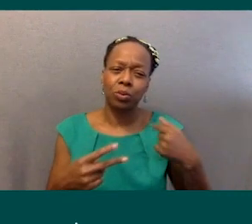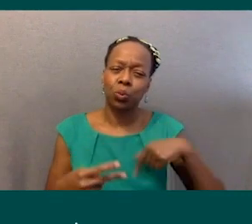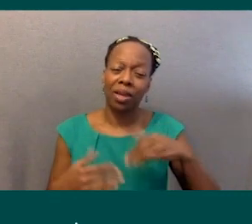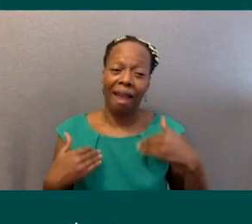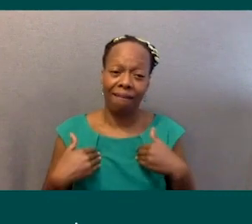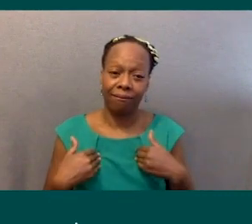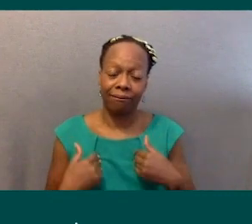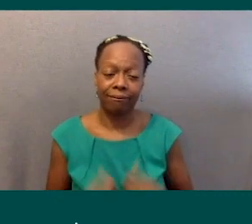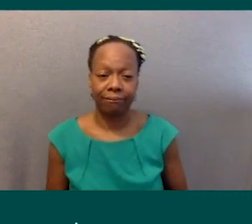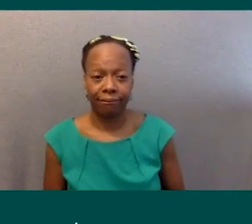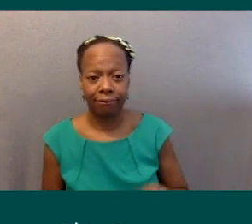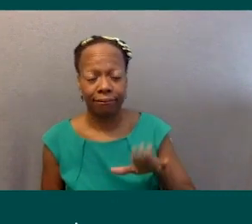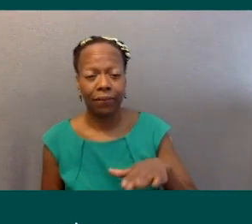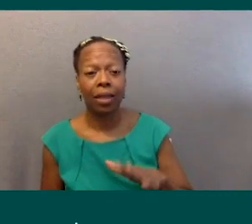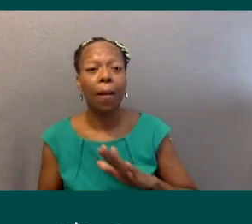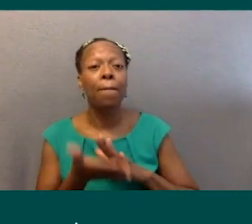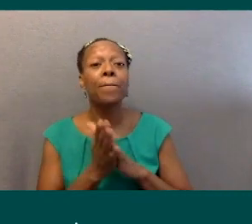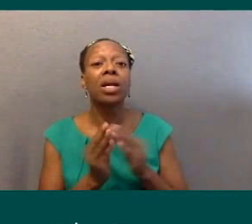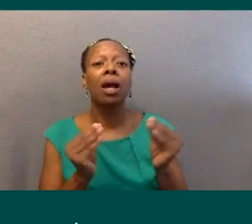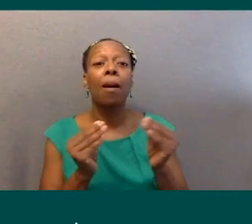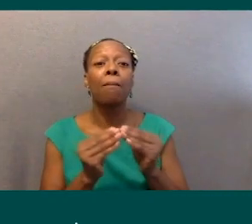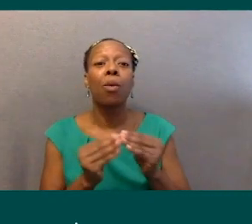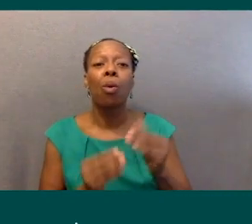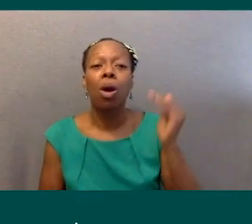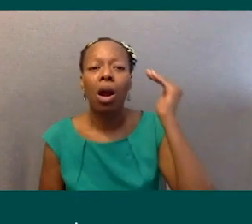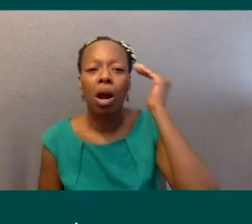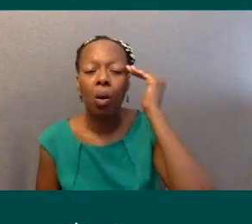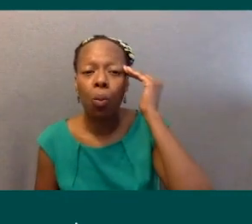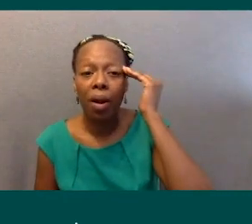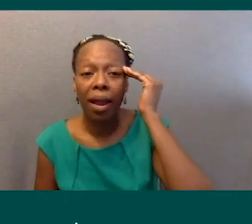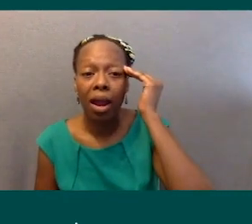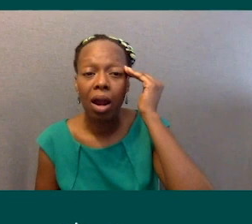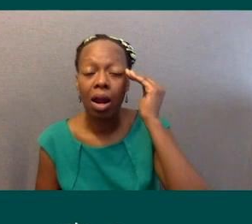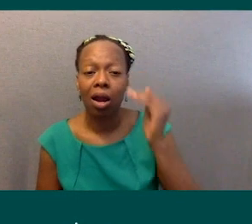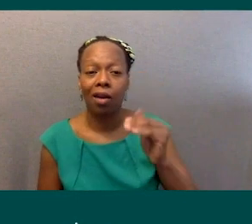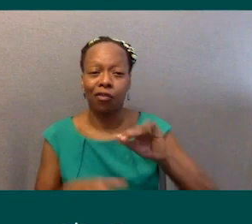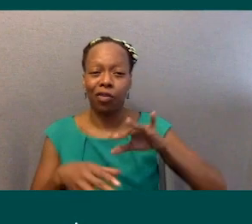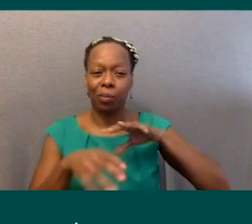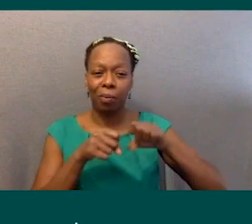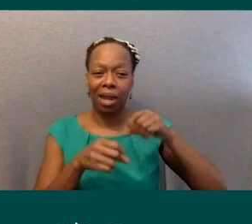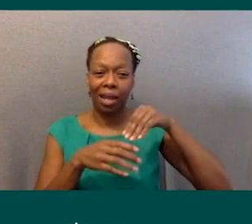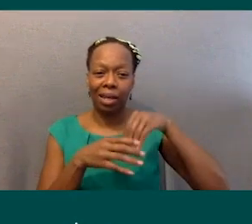Right, we become more alert to pain in people with the cerebral palsy nowadays,